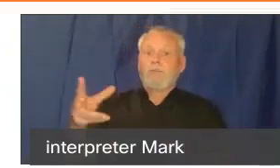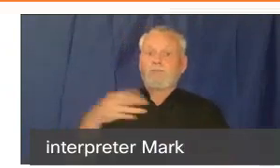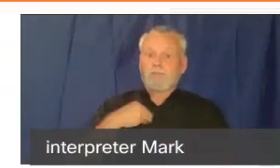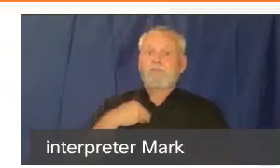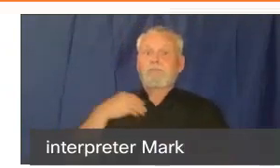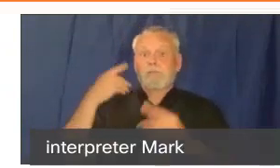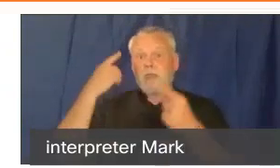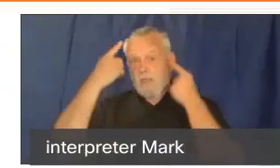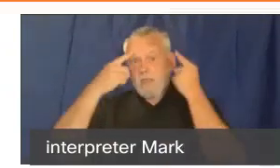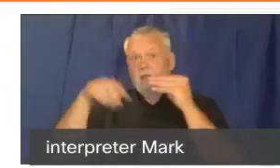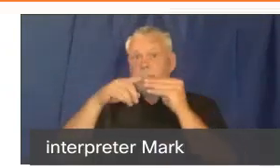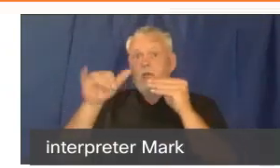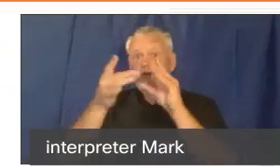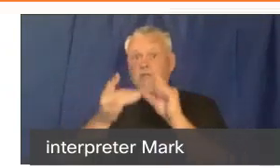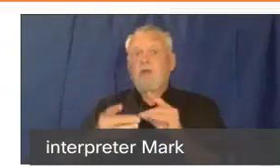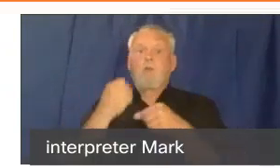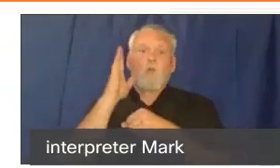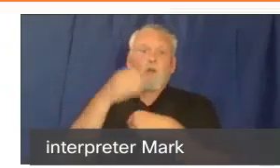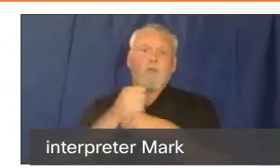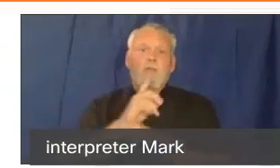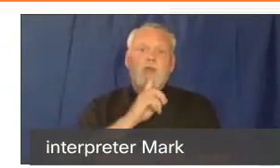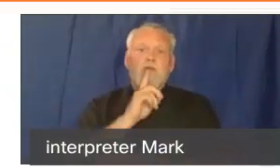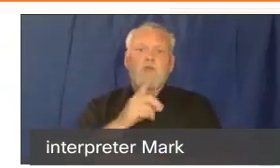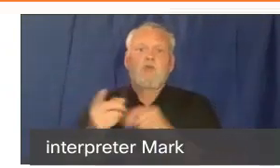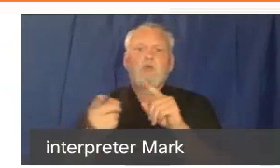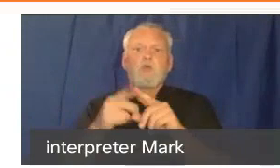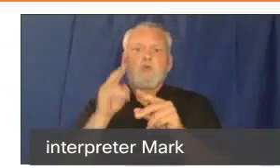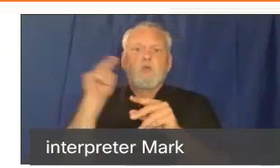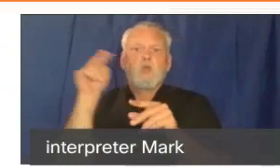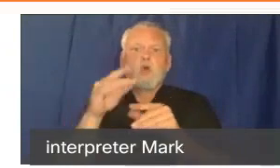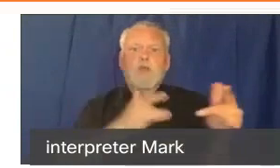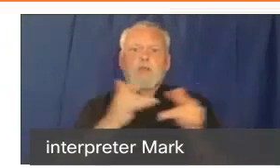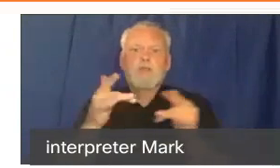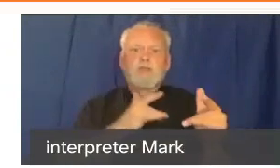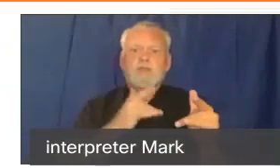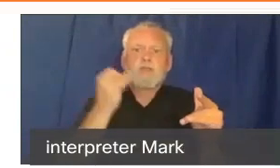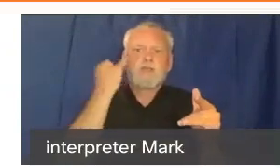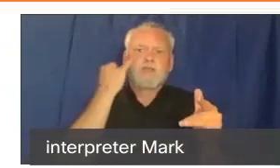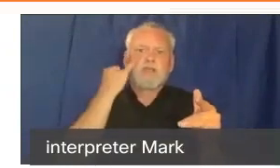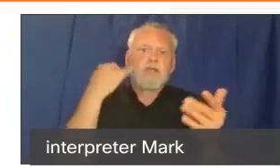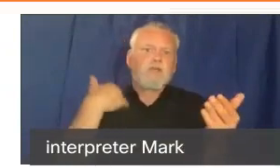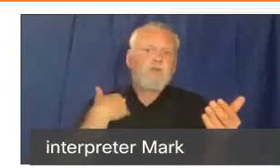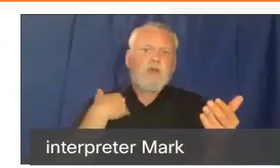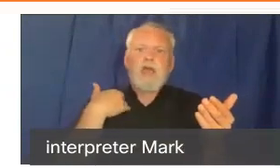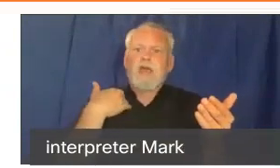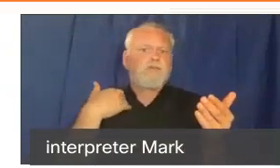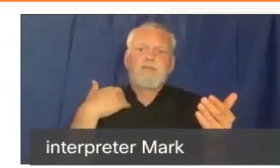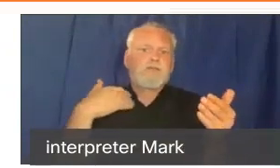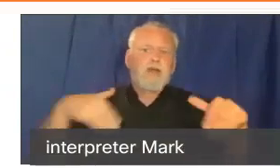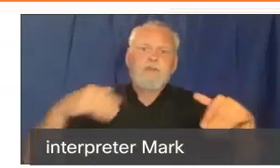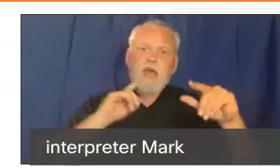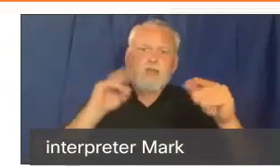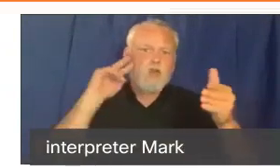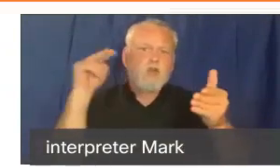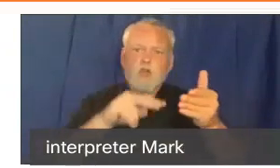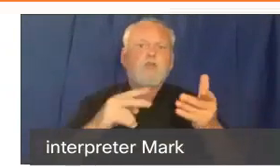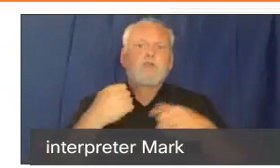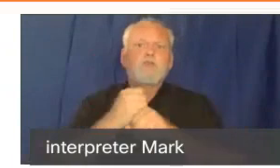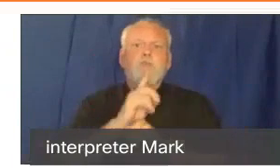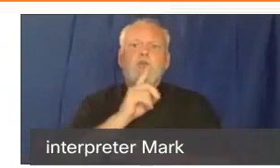And so we'll make sure to look into those concerns if we haven't done. So yet and make sure that I follow up with, you.